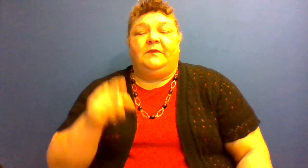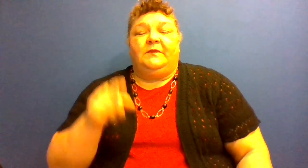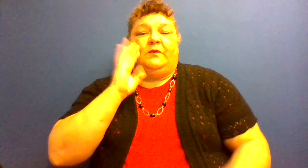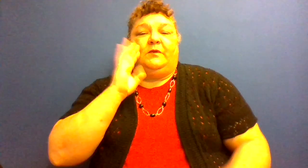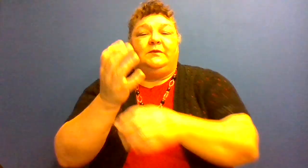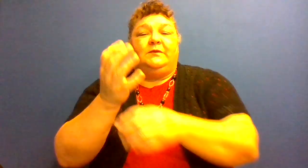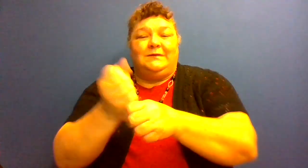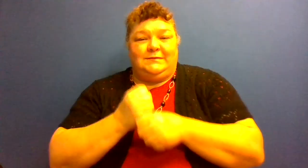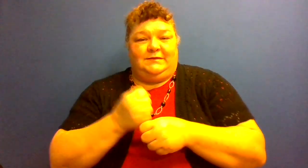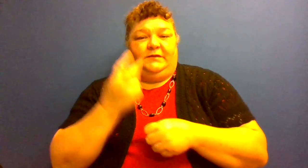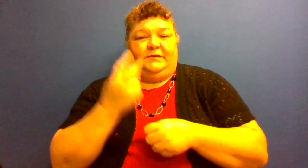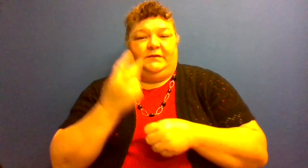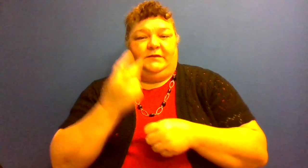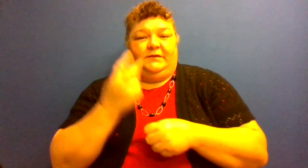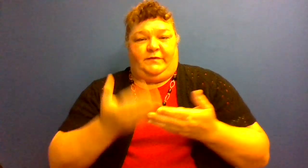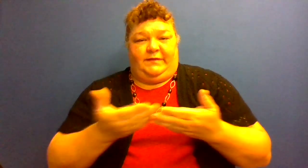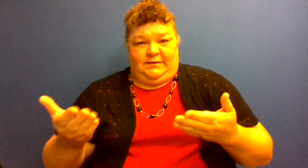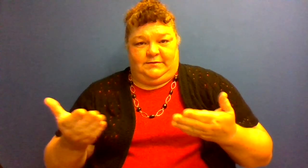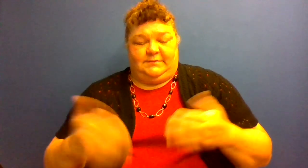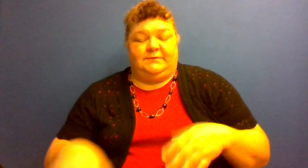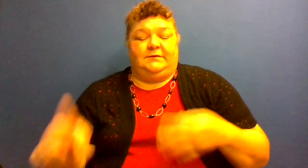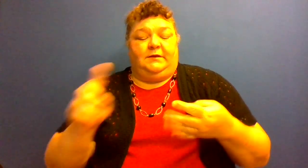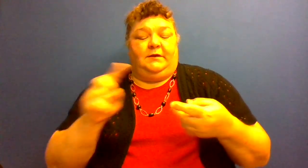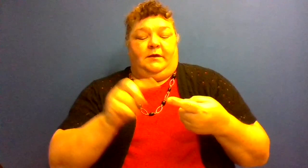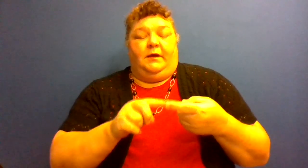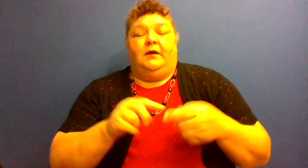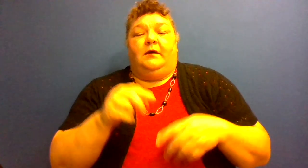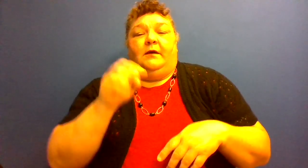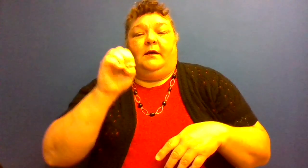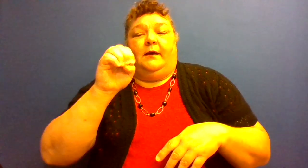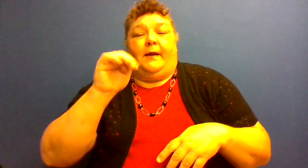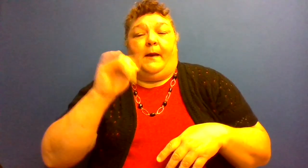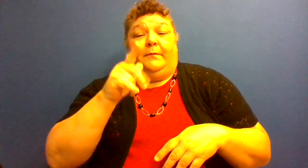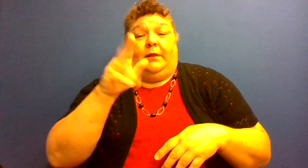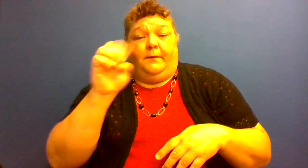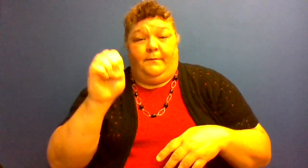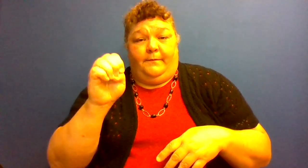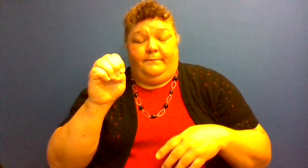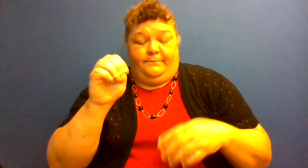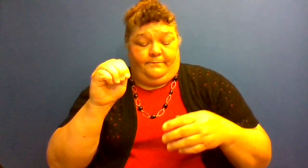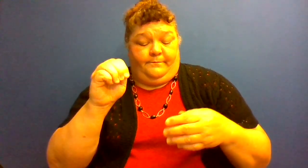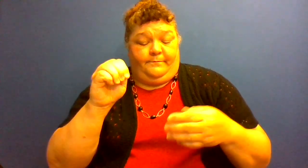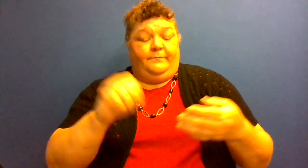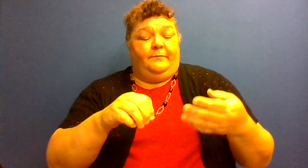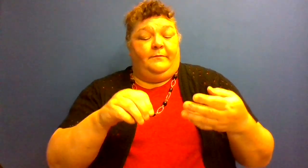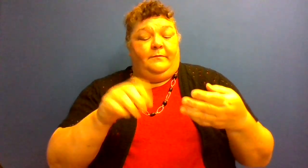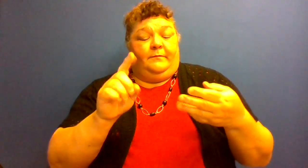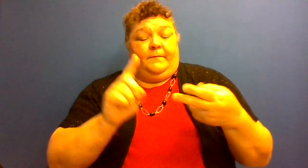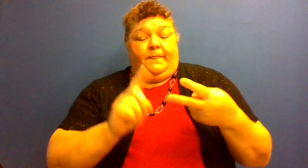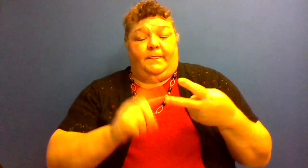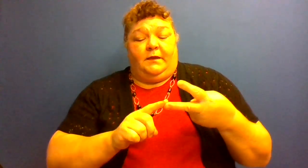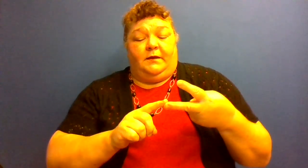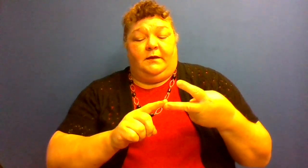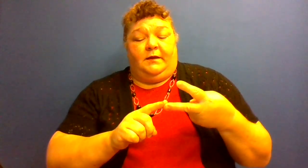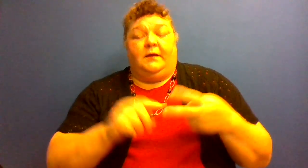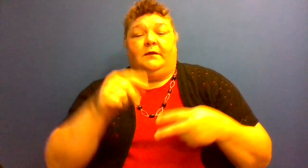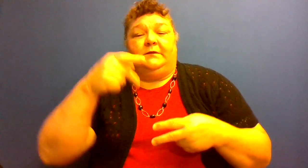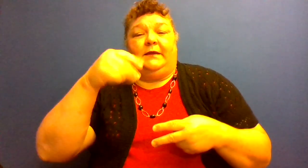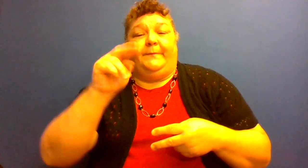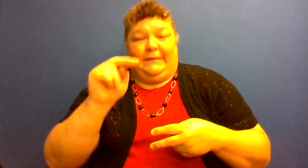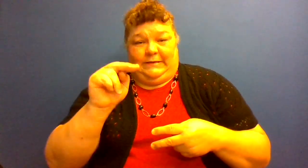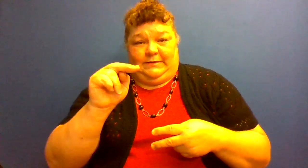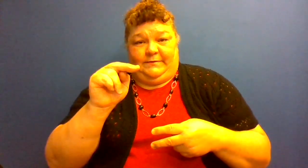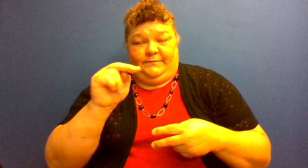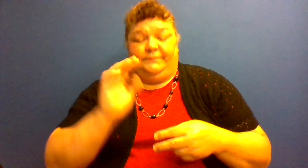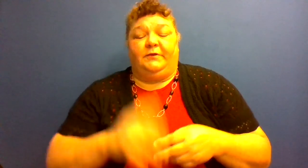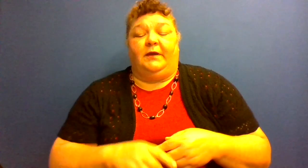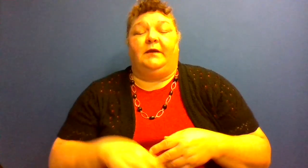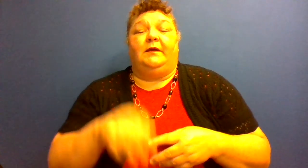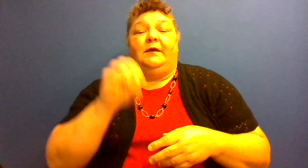They will receive a few things; an emblem, and a pin.